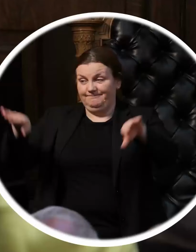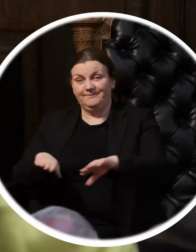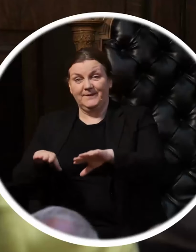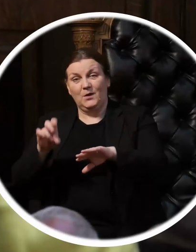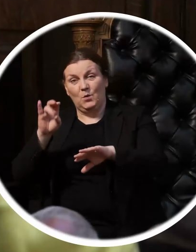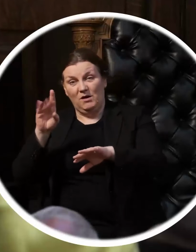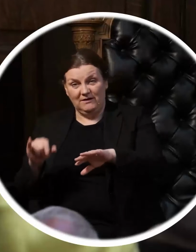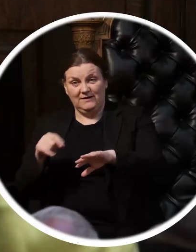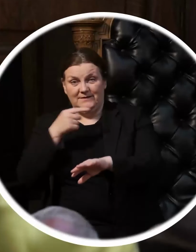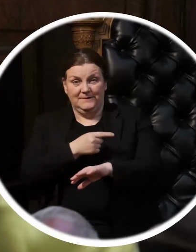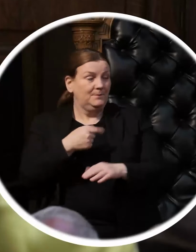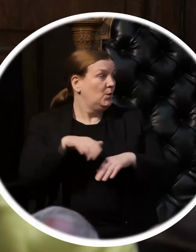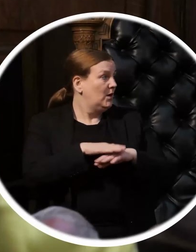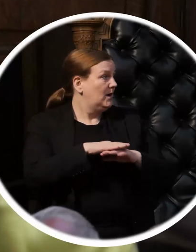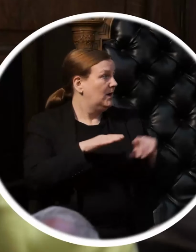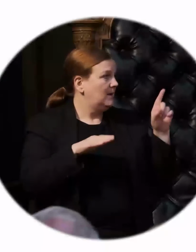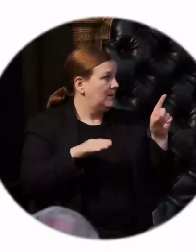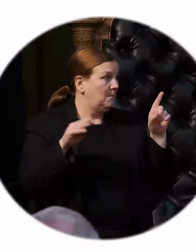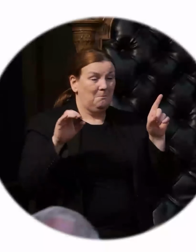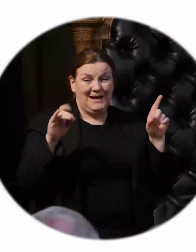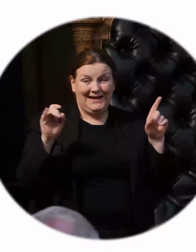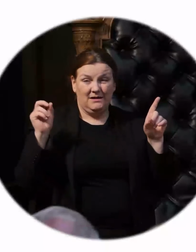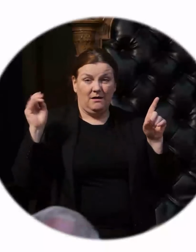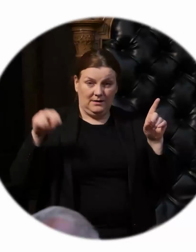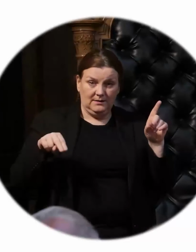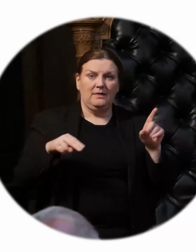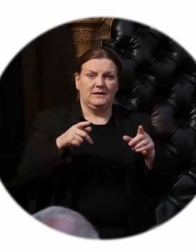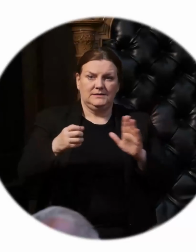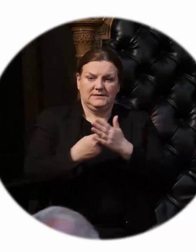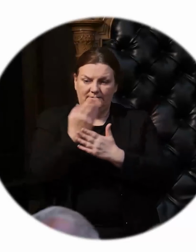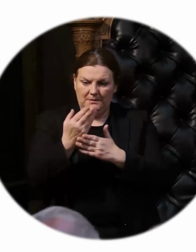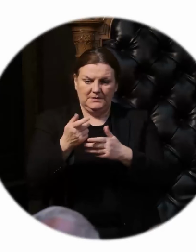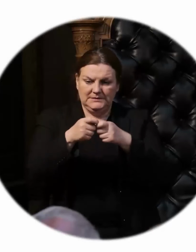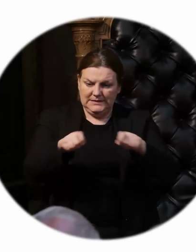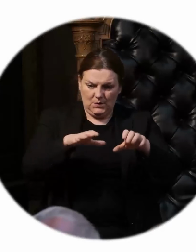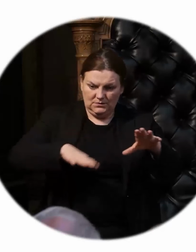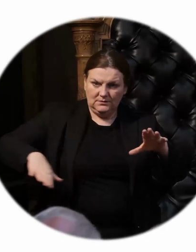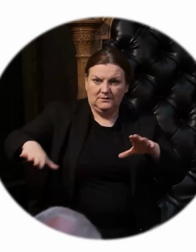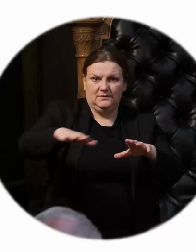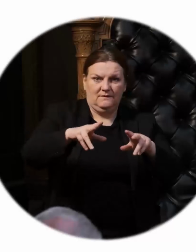Ballyknockan itself developed then as a town, as a town, as a village all around the quarries.